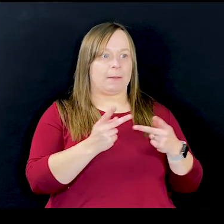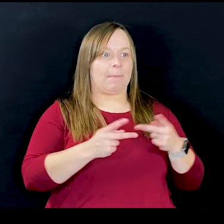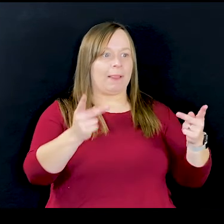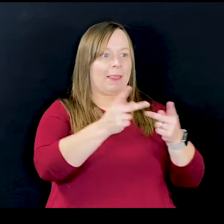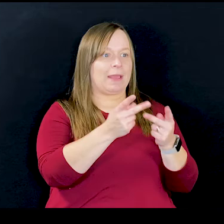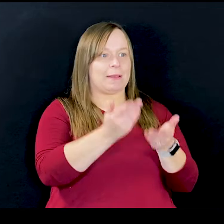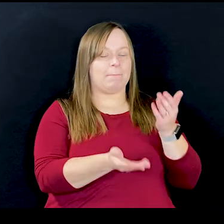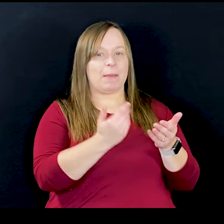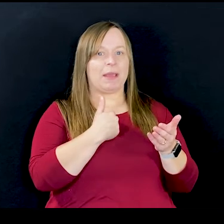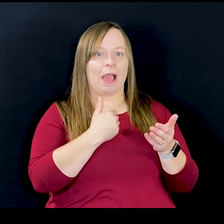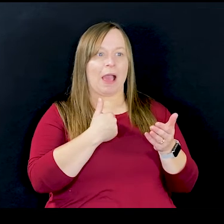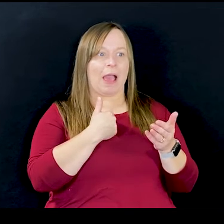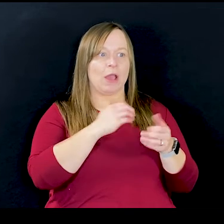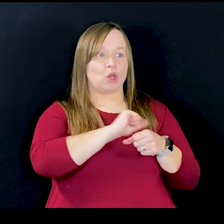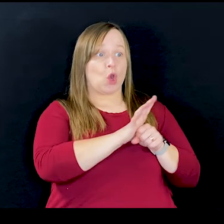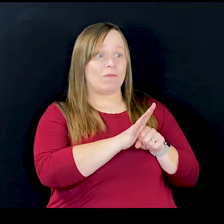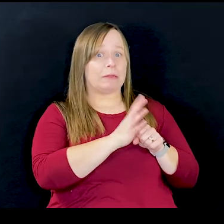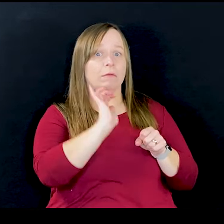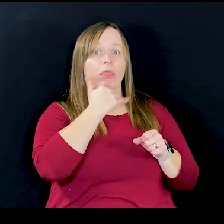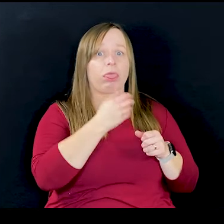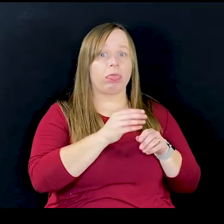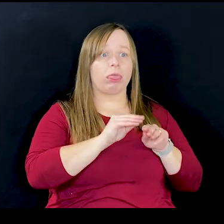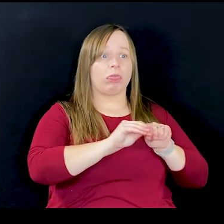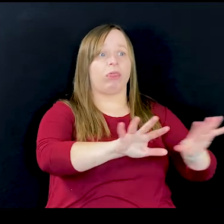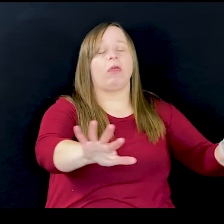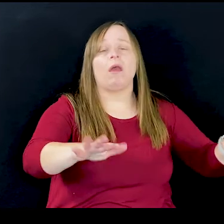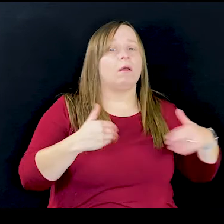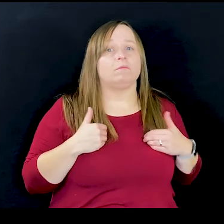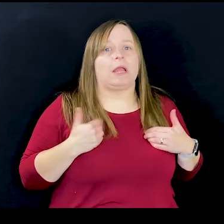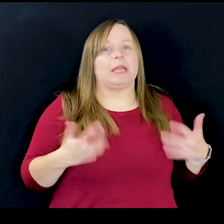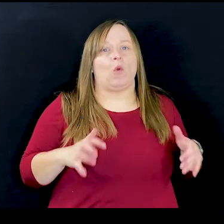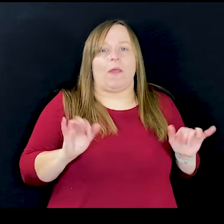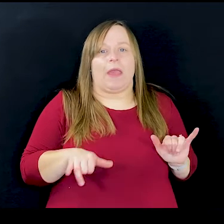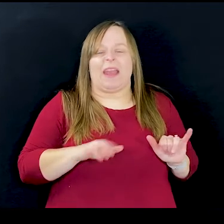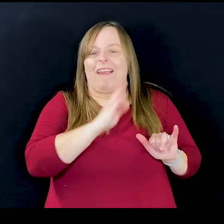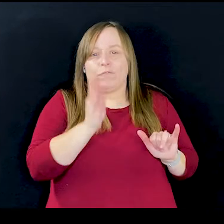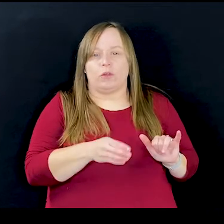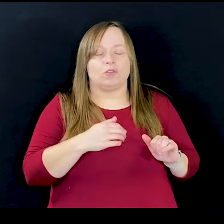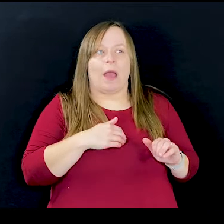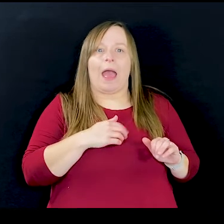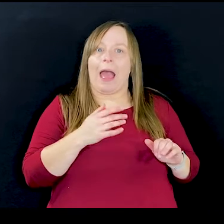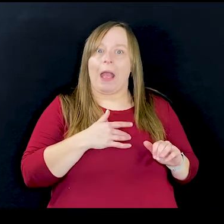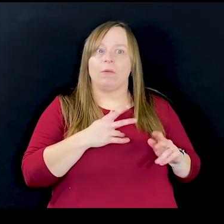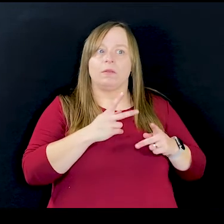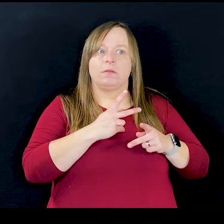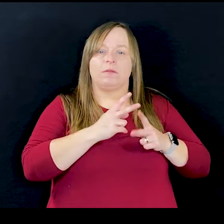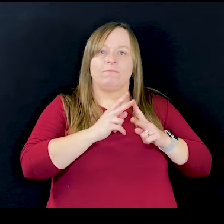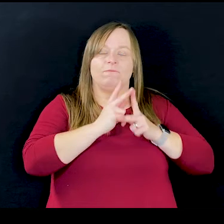where I thought that maybe I had COVID and gave it to somebody. So I was just really cautious about this.